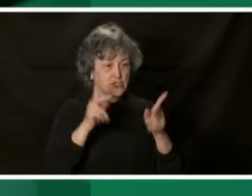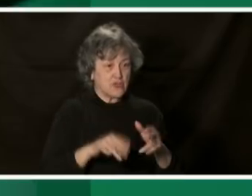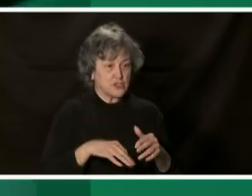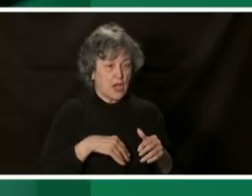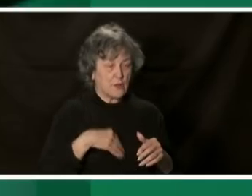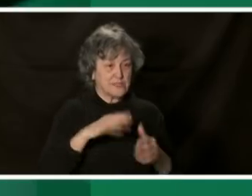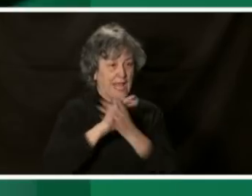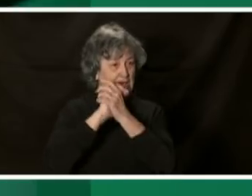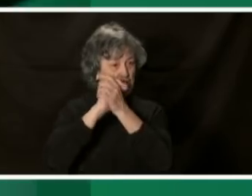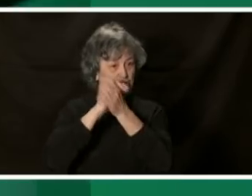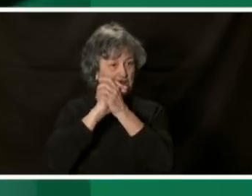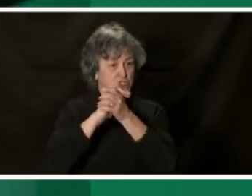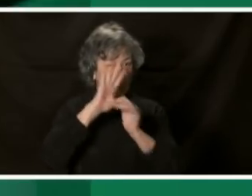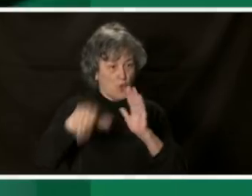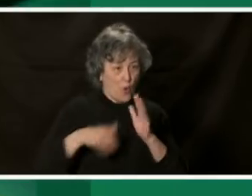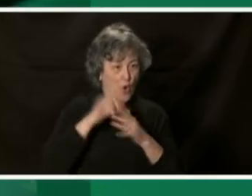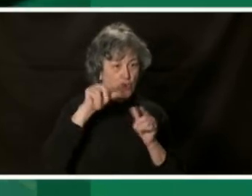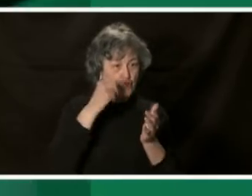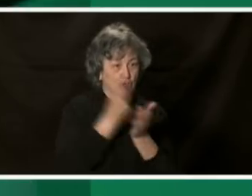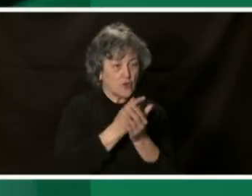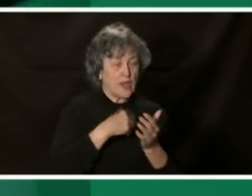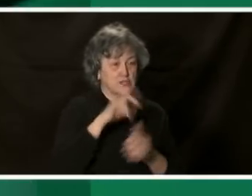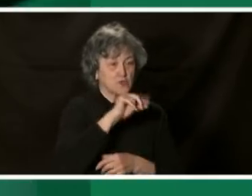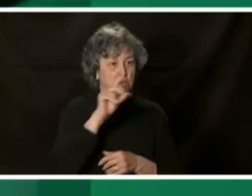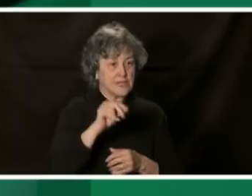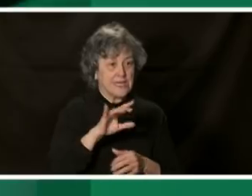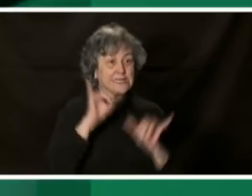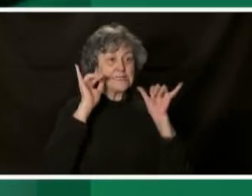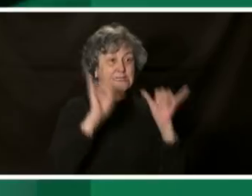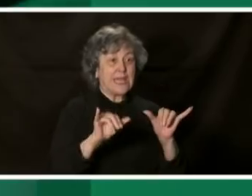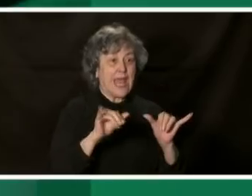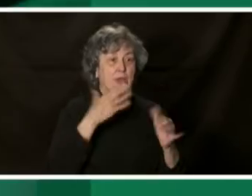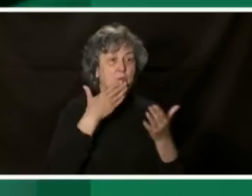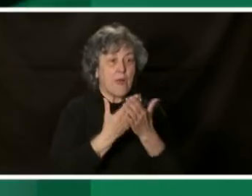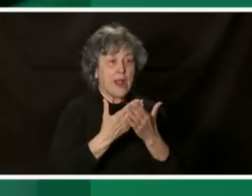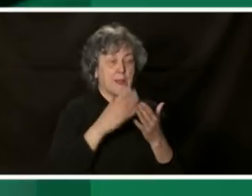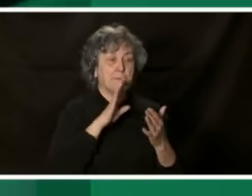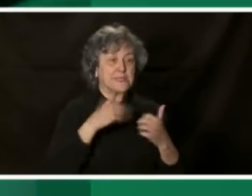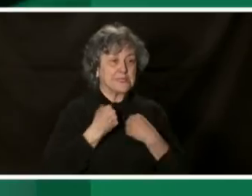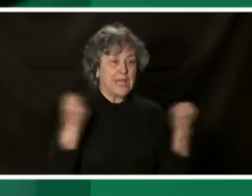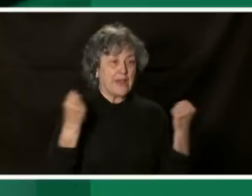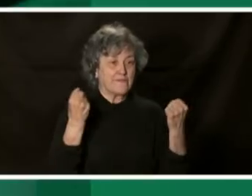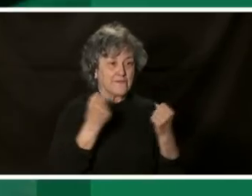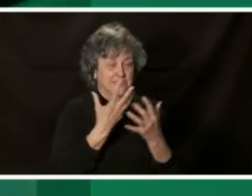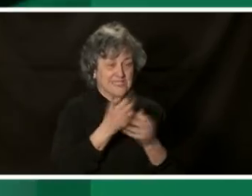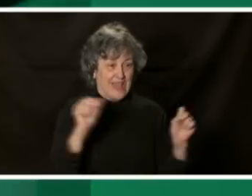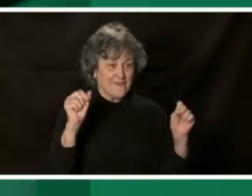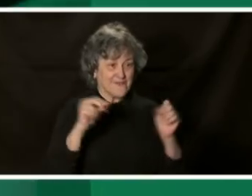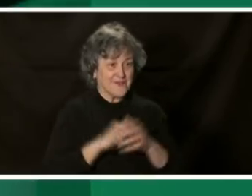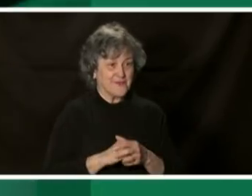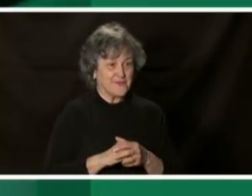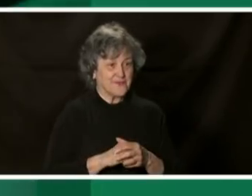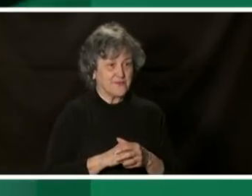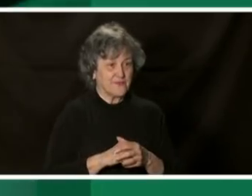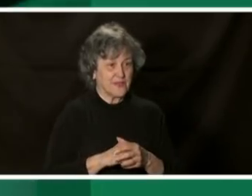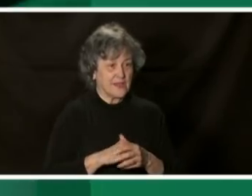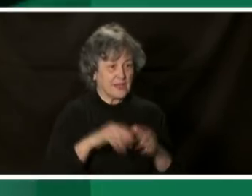GRADUATES OF 2020, AND STAY WELL AND BE SAFE. » WHILE THIS WASN'T HOW WE PLANNED TO SPEND OUR GRADUATION,